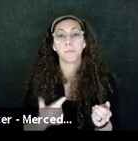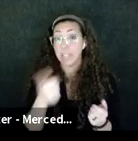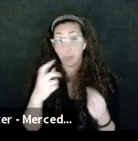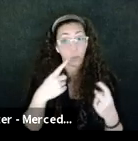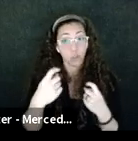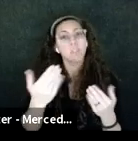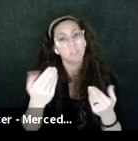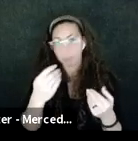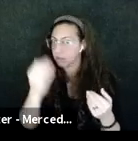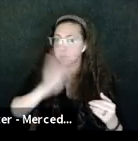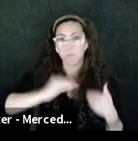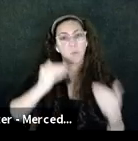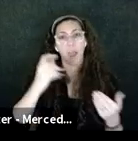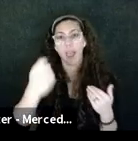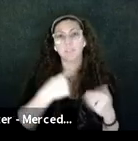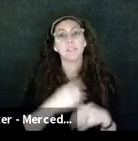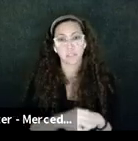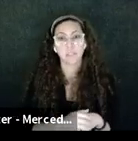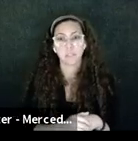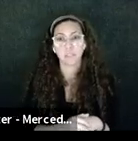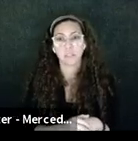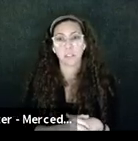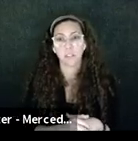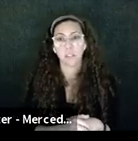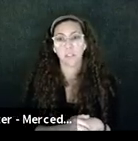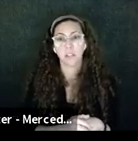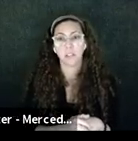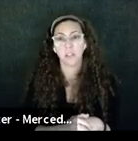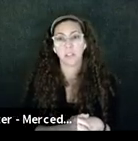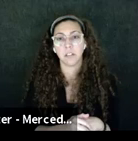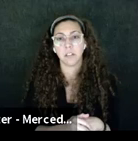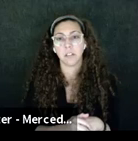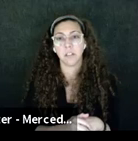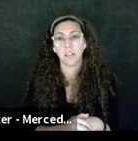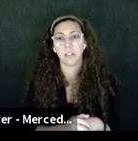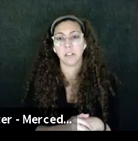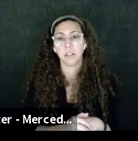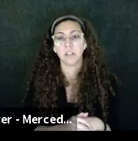Jason Williams: Frustrating client pick one so far from the bootstrap business seemingly began in the same place. Yes, absolutely. Jacqueline, I totally agree with that.